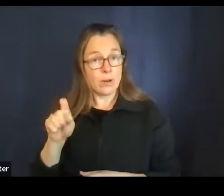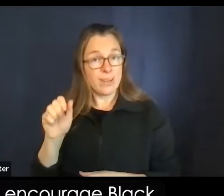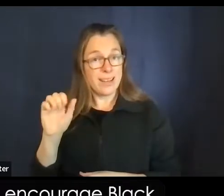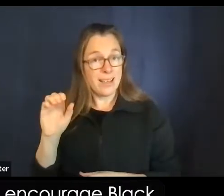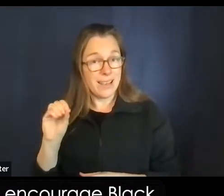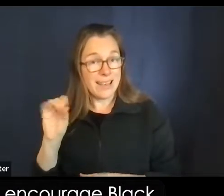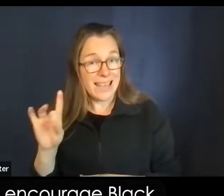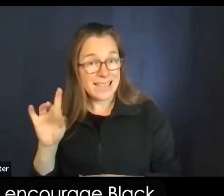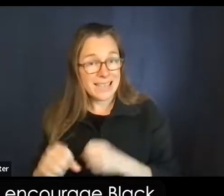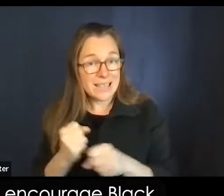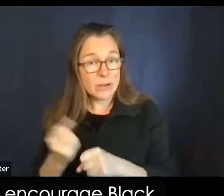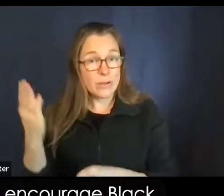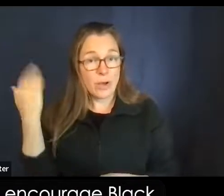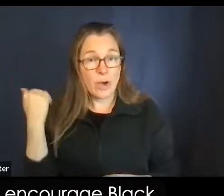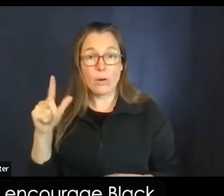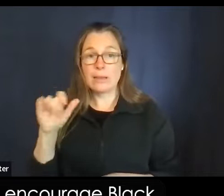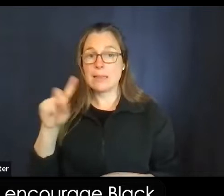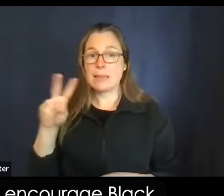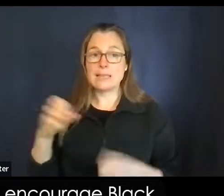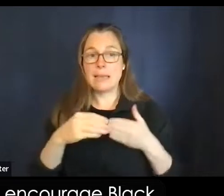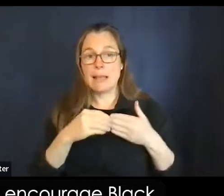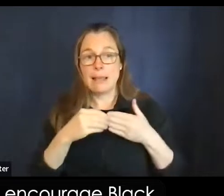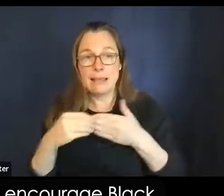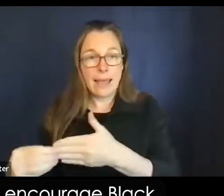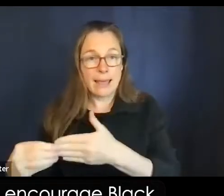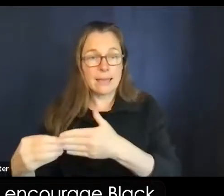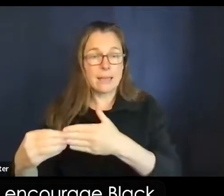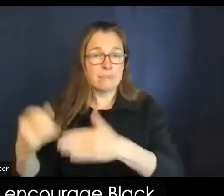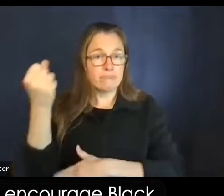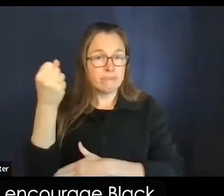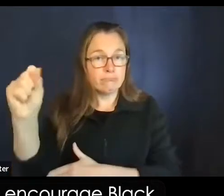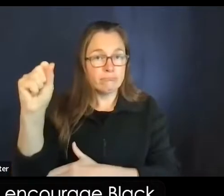Lizzie Weeks led a charge to encourage Black women in Portland to register and vote.